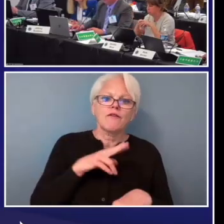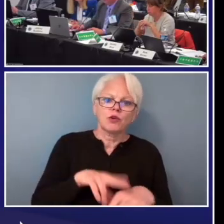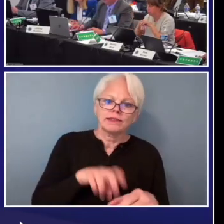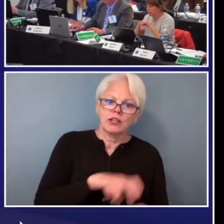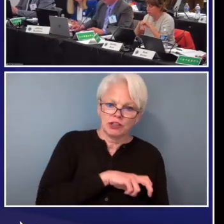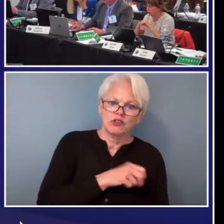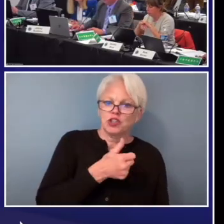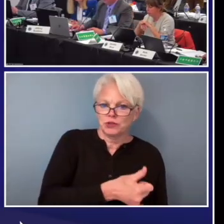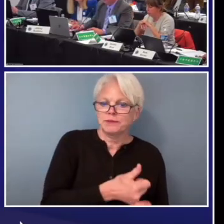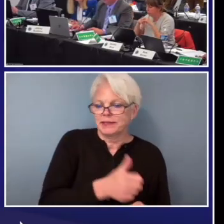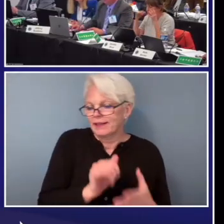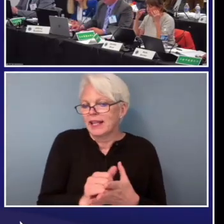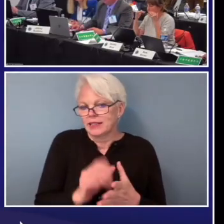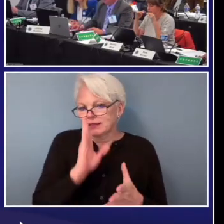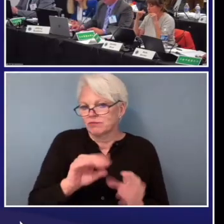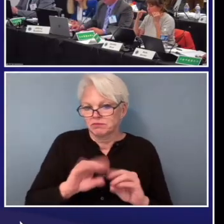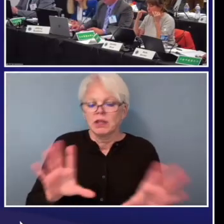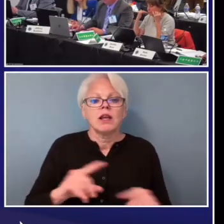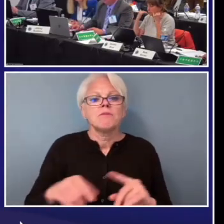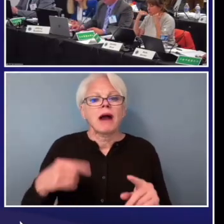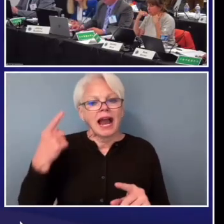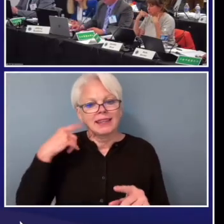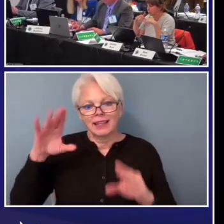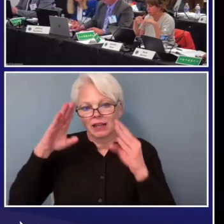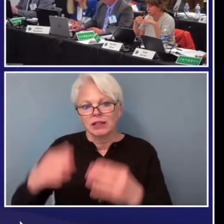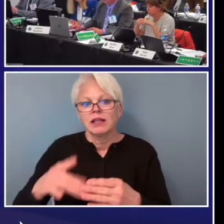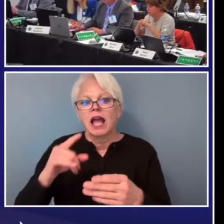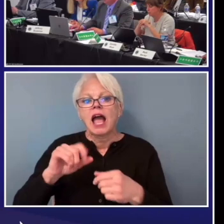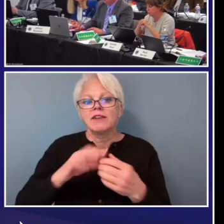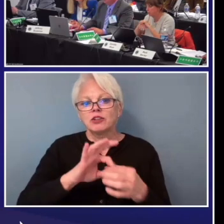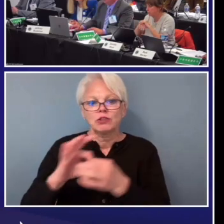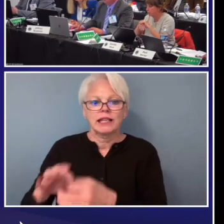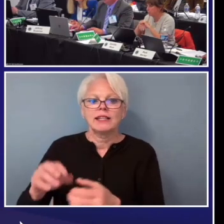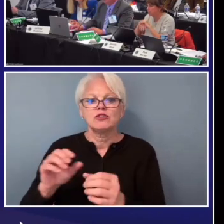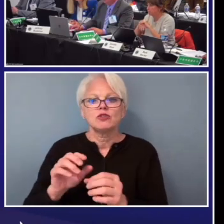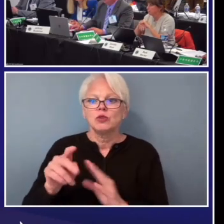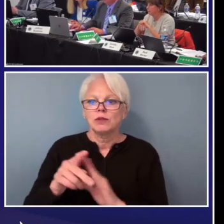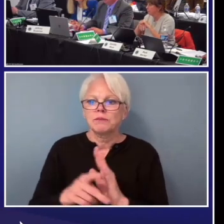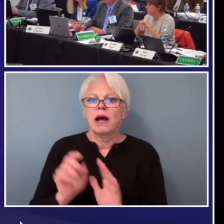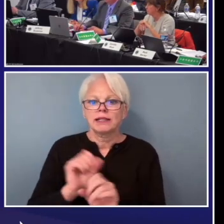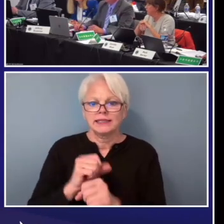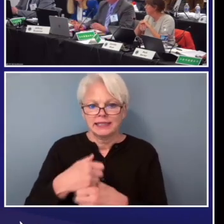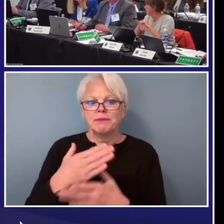I think what I'm landing on is that as it relates to the policy making piece, that affects